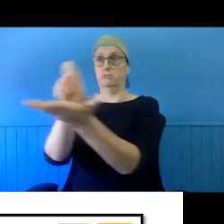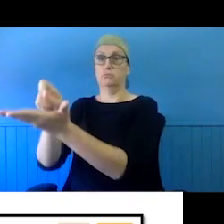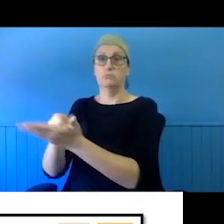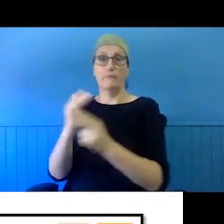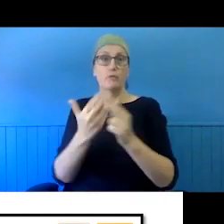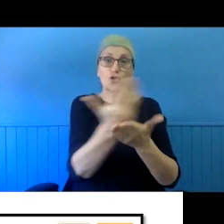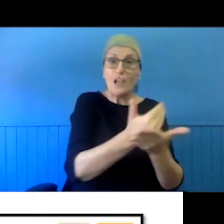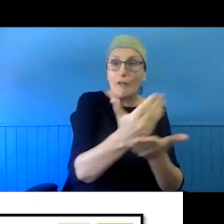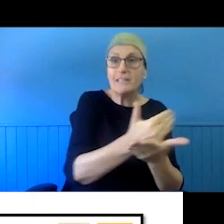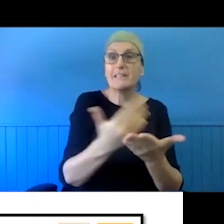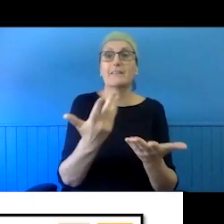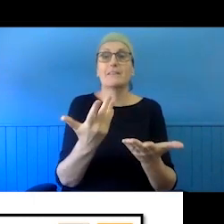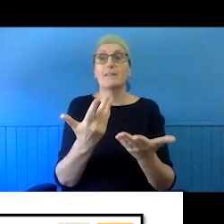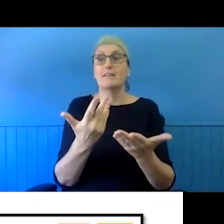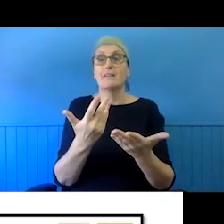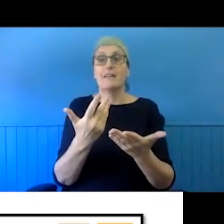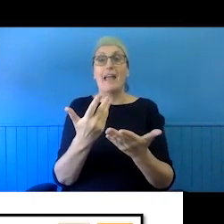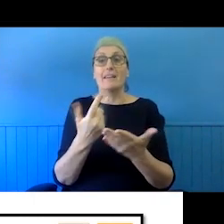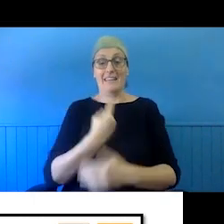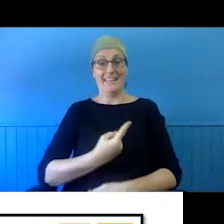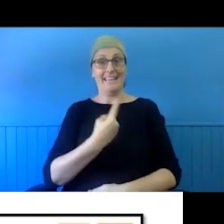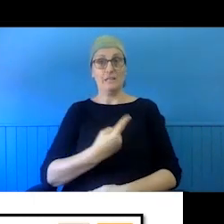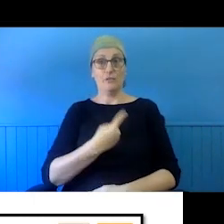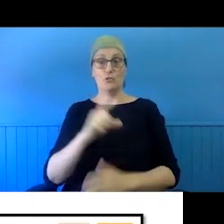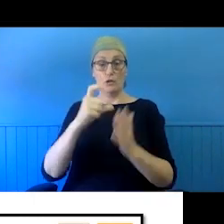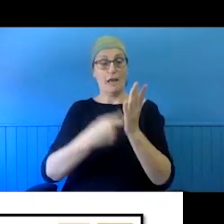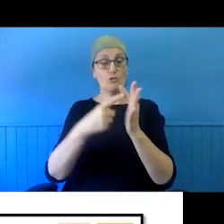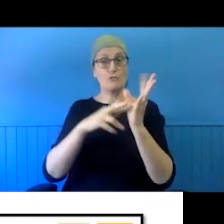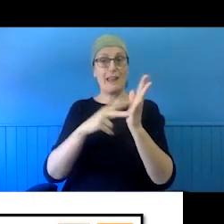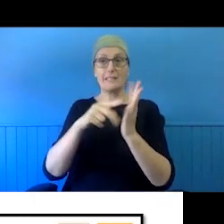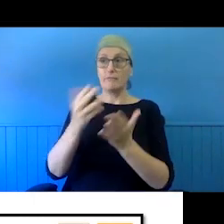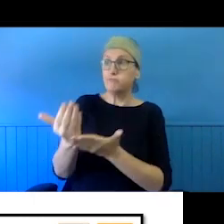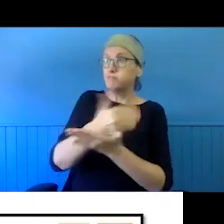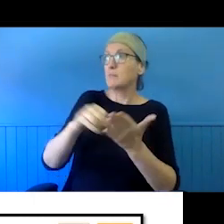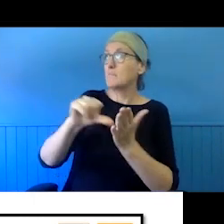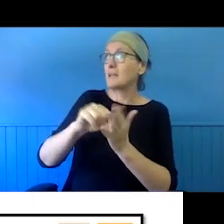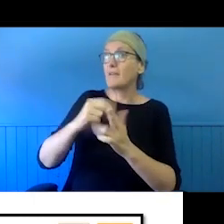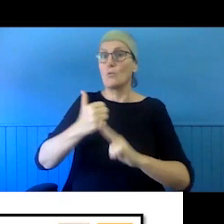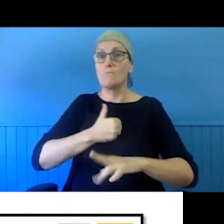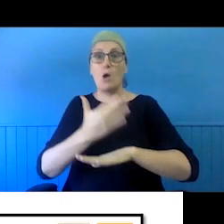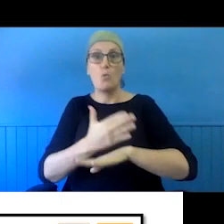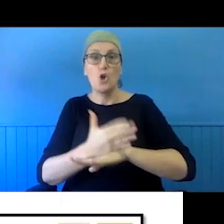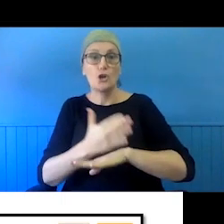creatives raising money for their work. The big player in this space is Facebook, increasingly. You may have seen Facebook fundraisers when